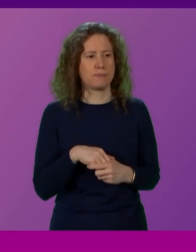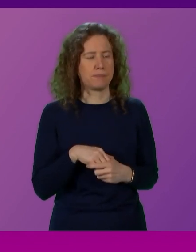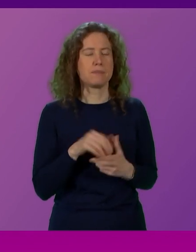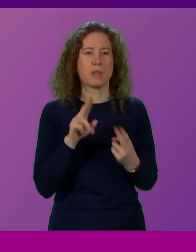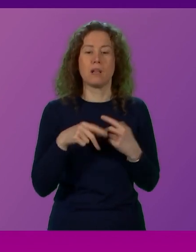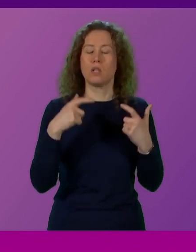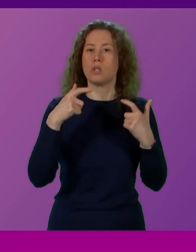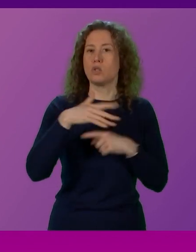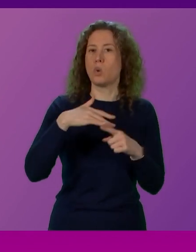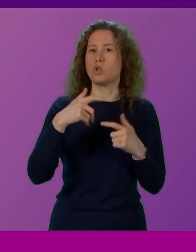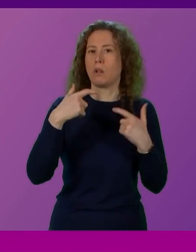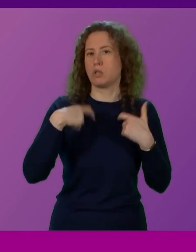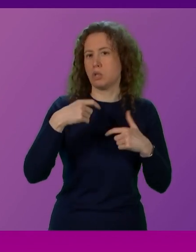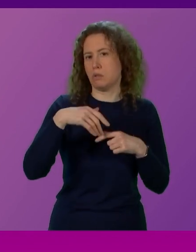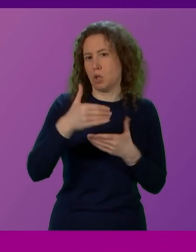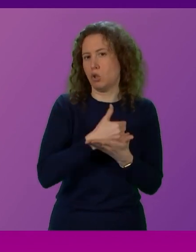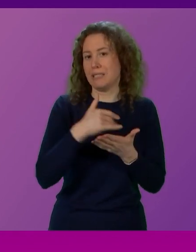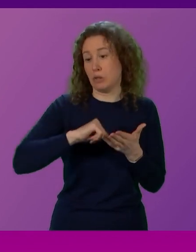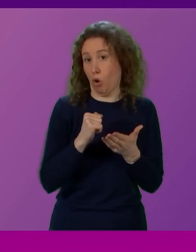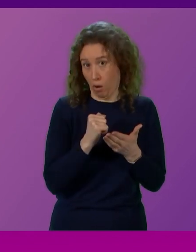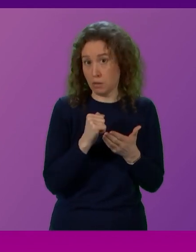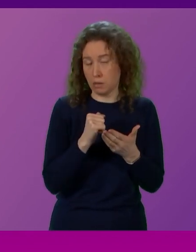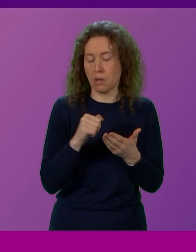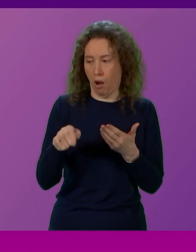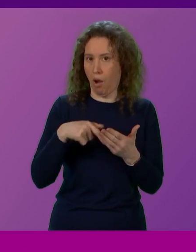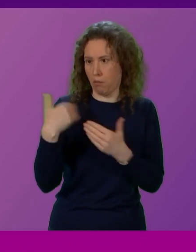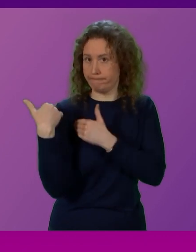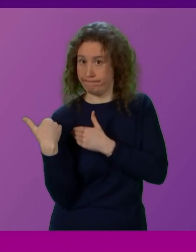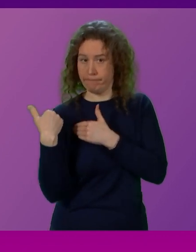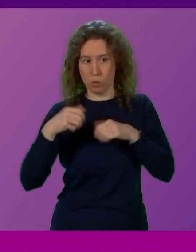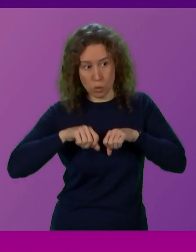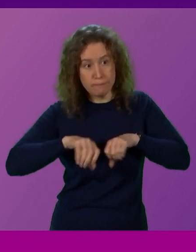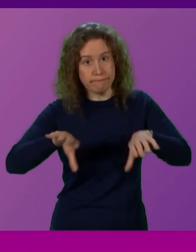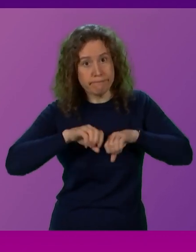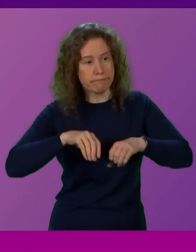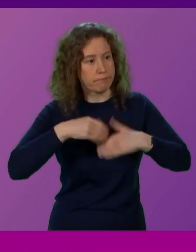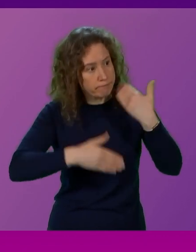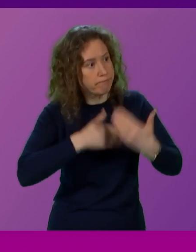Social Security Scotland is taking forward roll-out of benefits and, of course, it is